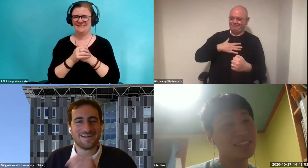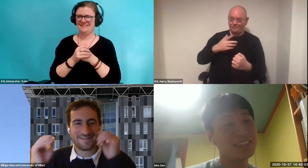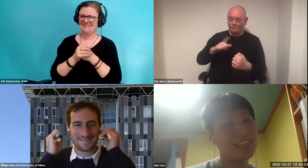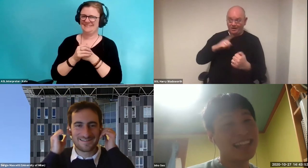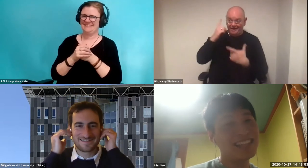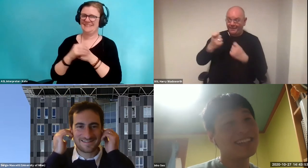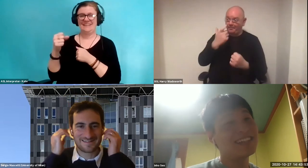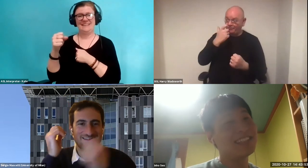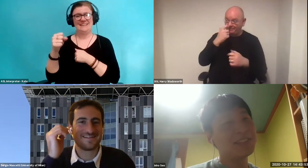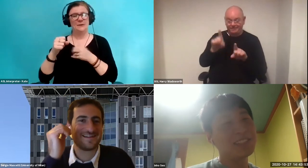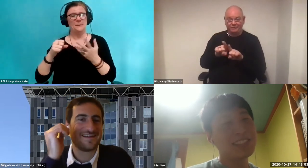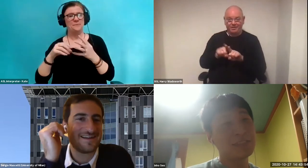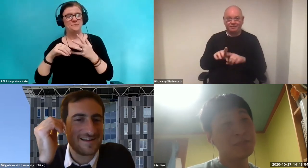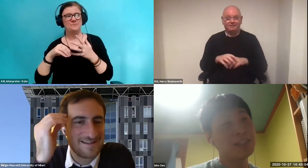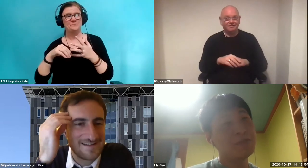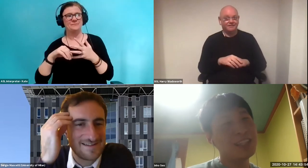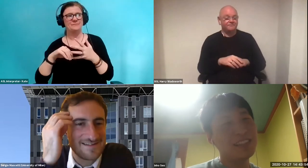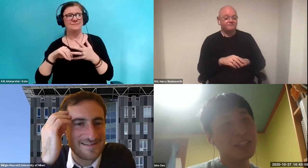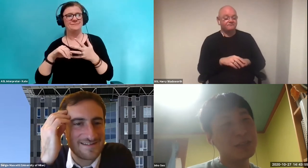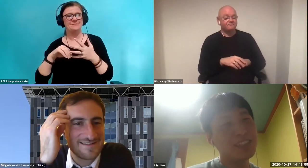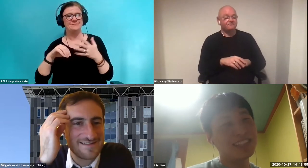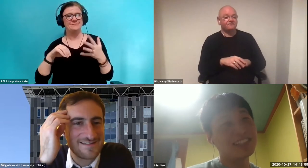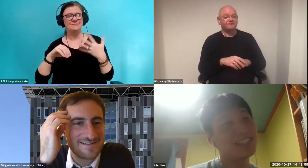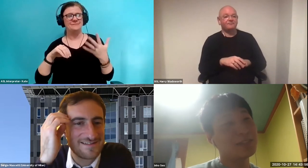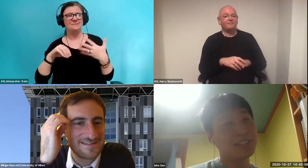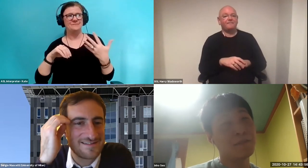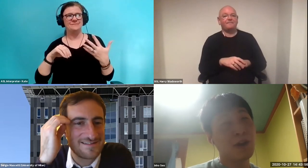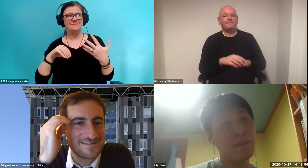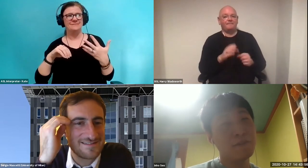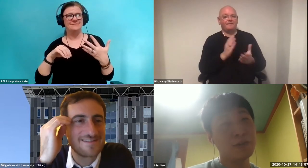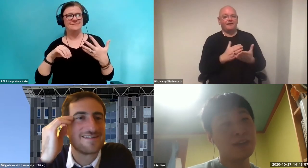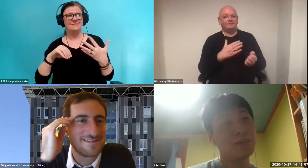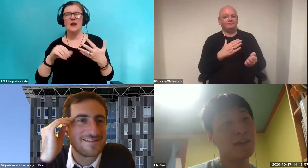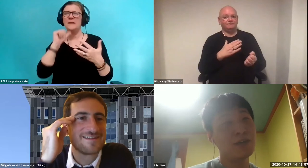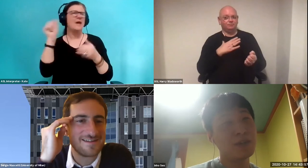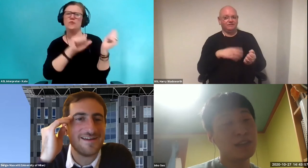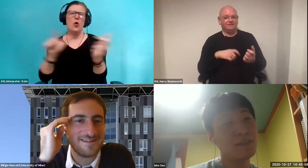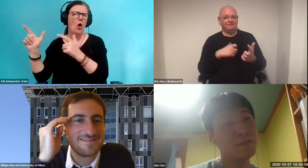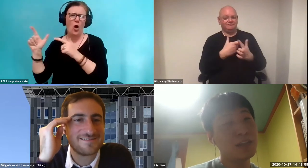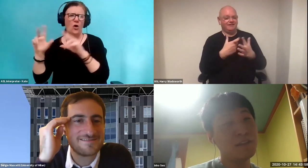yes I think kiosk doesn't we need we don't need kiosk for everyone I mean everyone if if